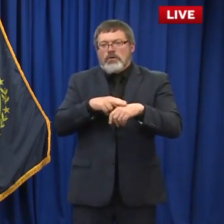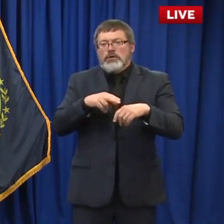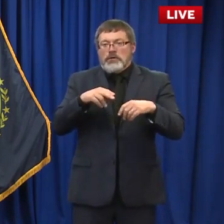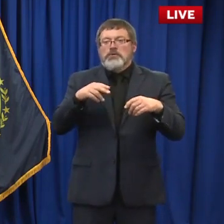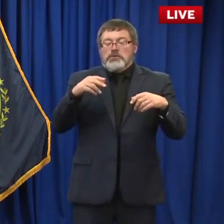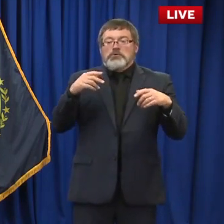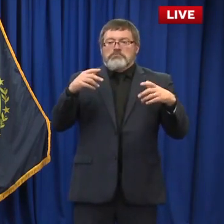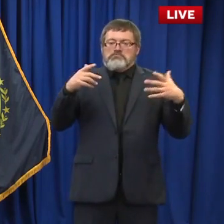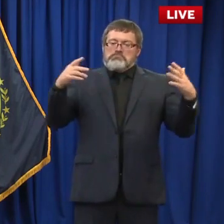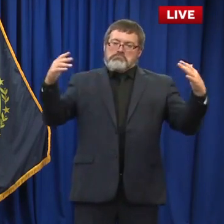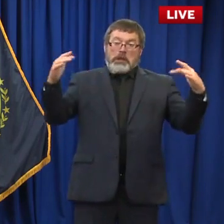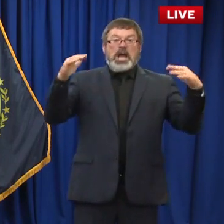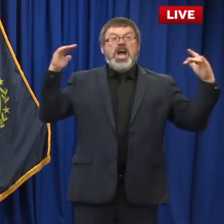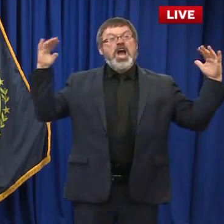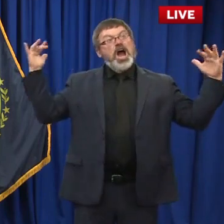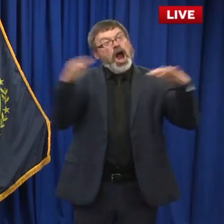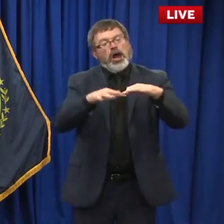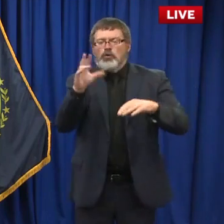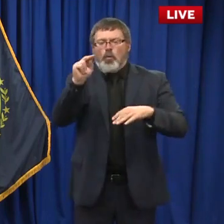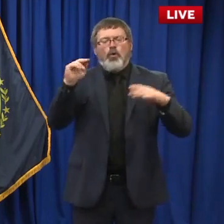AND THE ADVERSE ISSUES OF LONG-TERM ISOLATION.